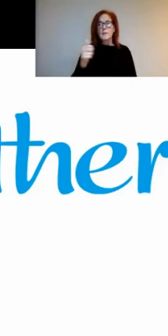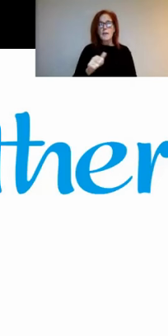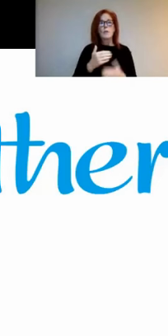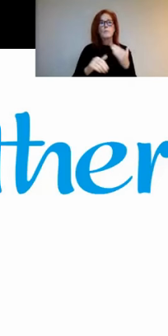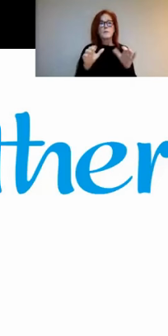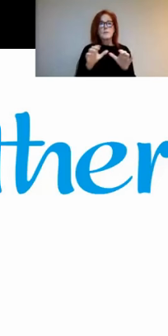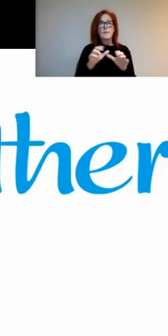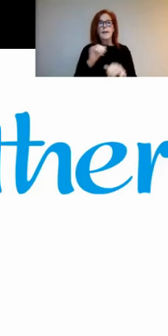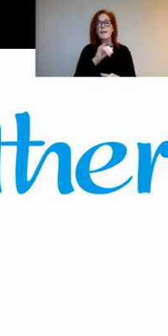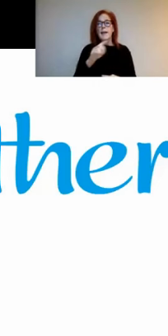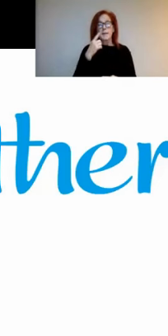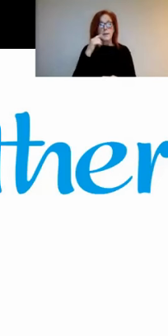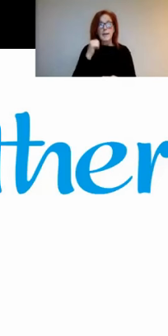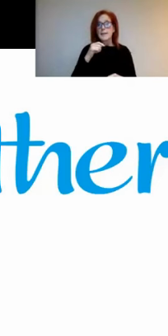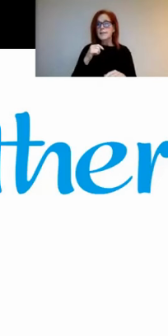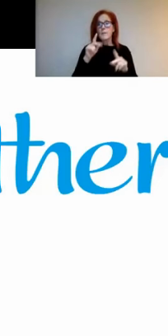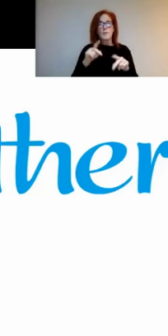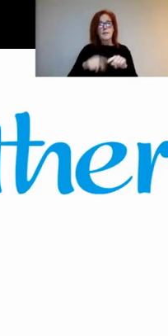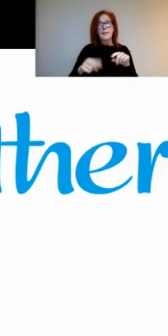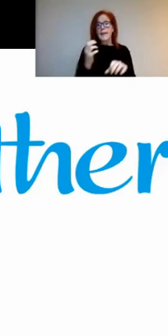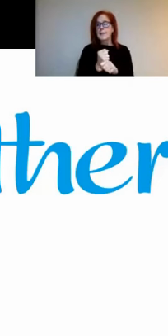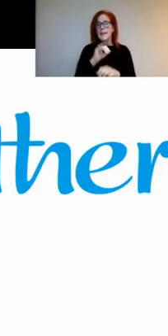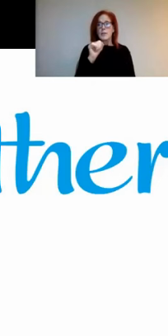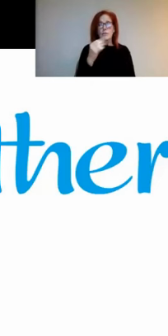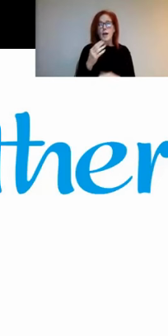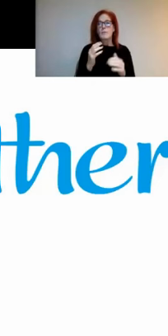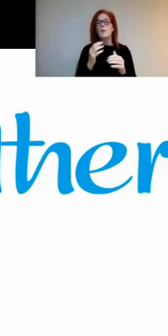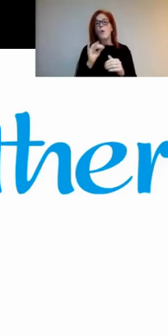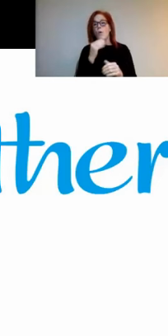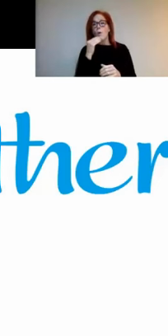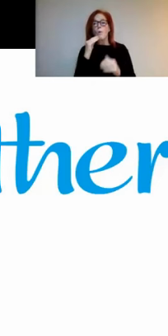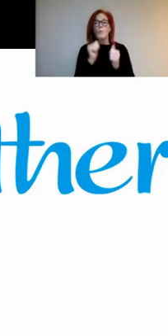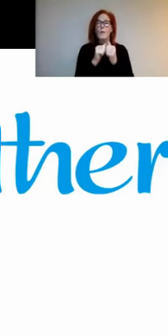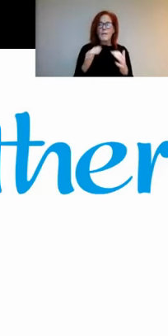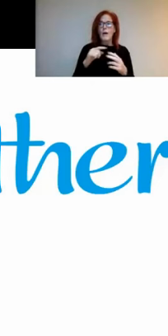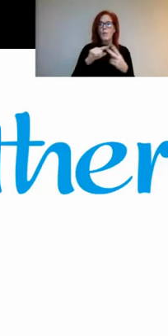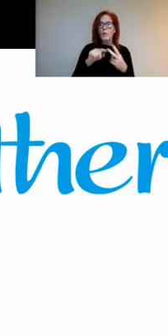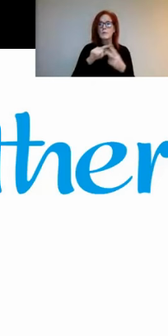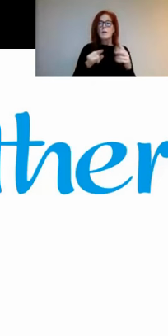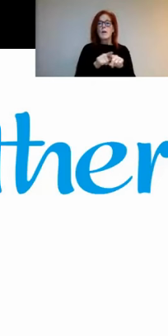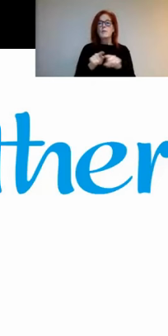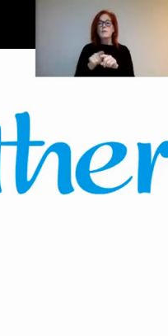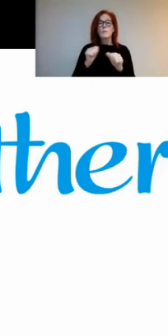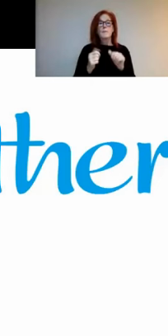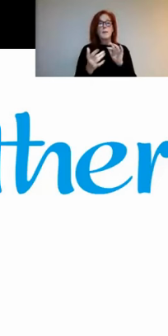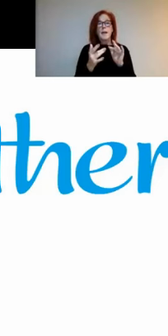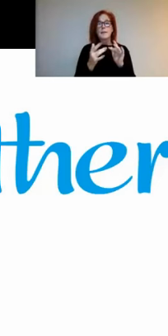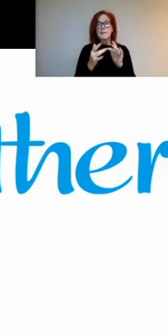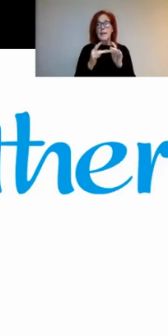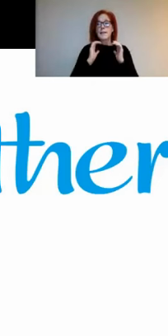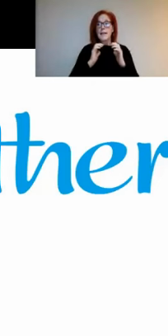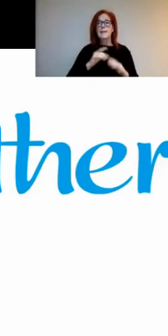That can help pay for tenant rental assistance, applications, security deposits, rent in arrears which is limited to last month's rent, and pays for utility assistance to include deposits and payments and some arrears and moving costs.